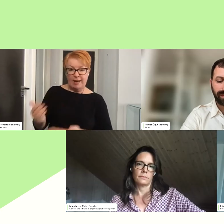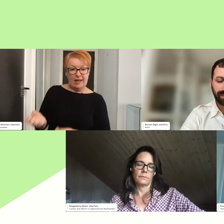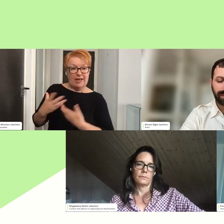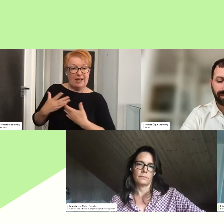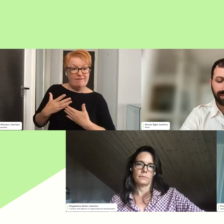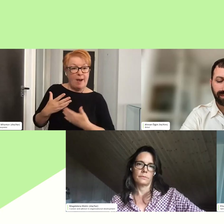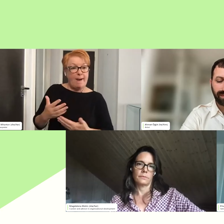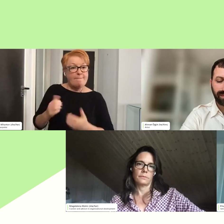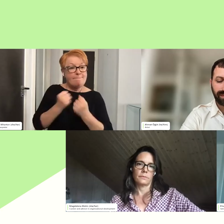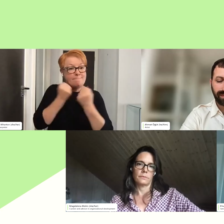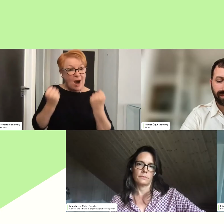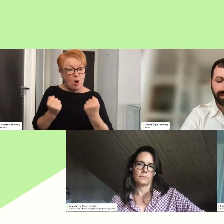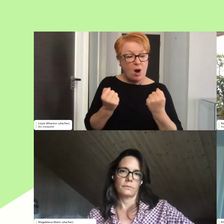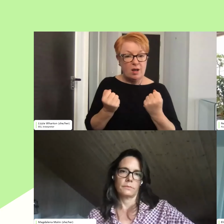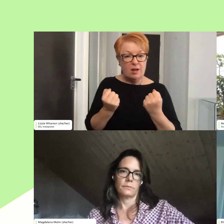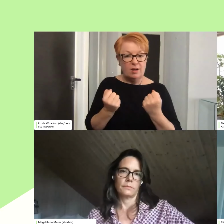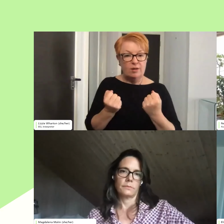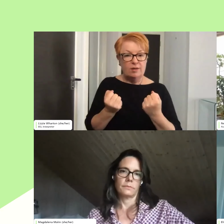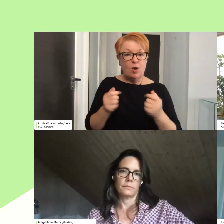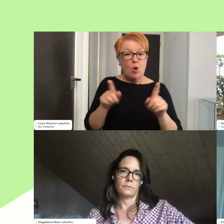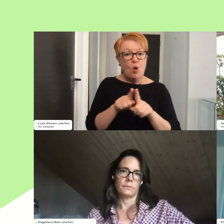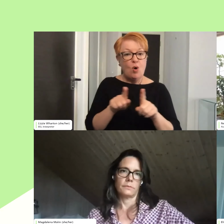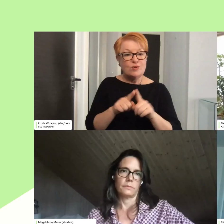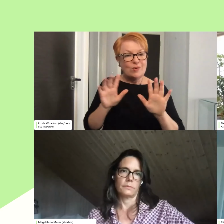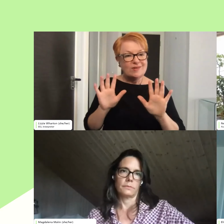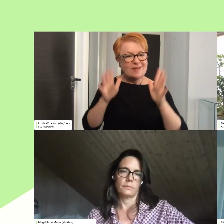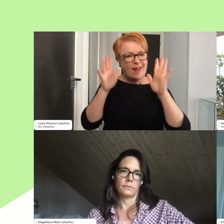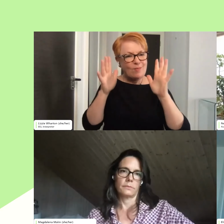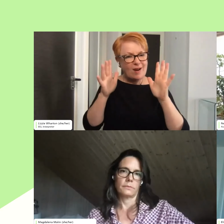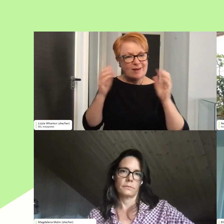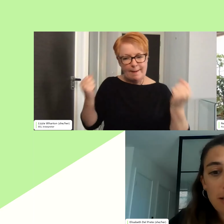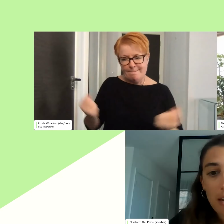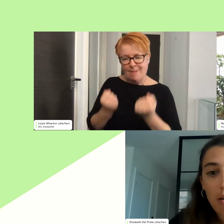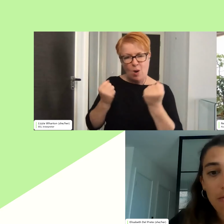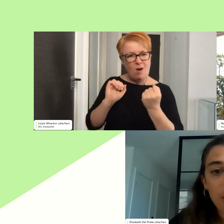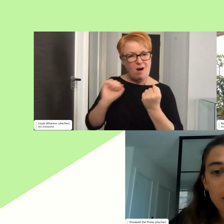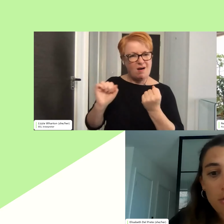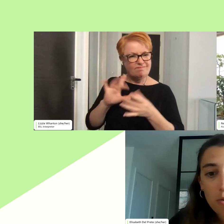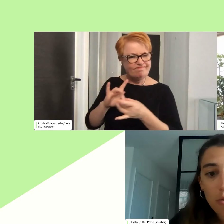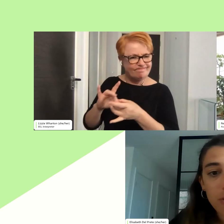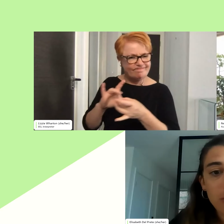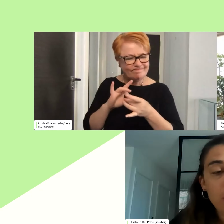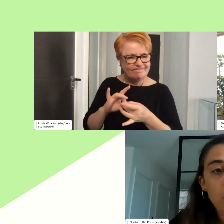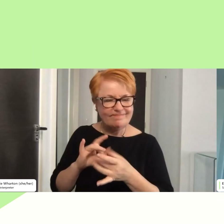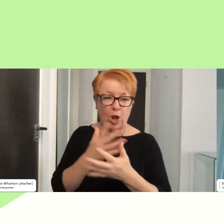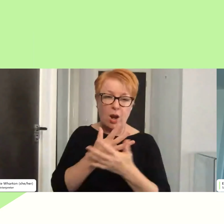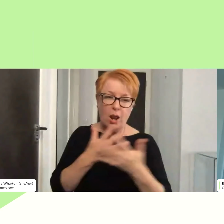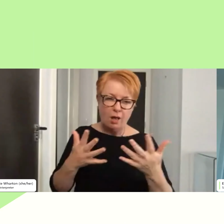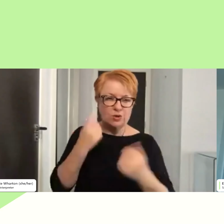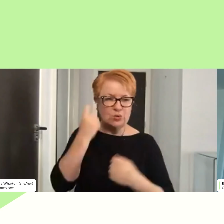And also, how do we celebrate collectively the power of institutions, I'm sure there's a lot for us to continue to reflect on.